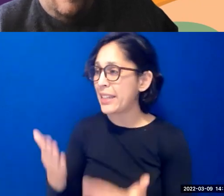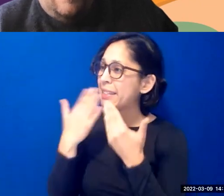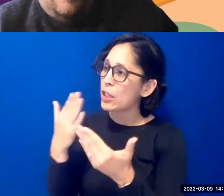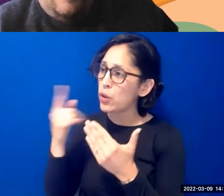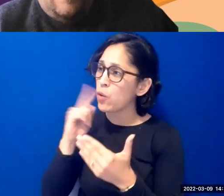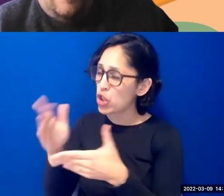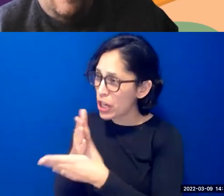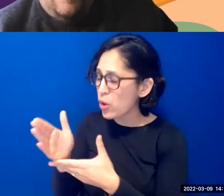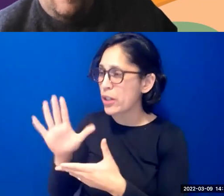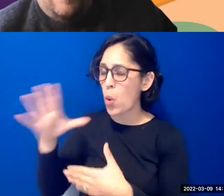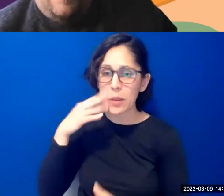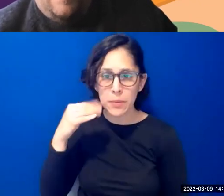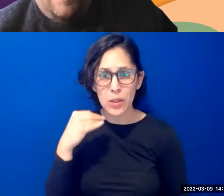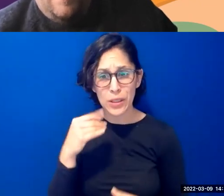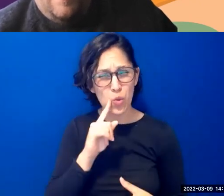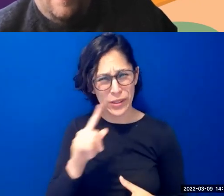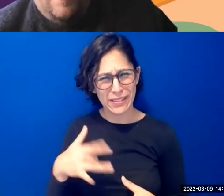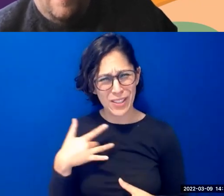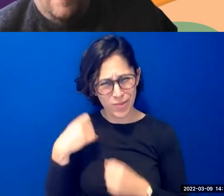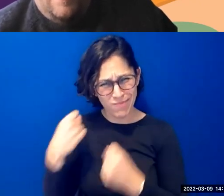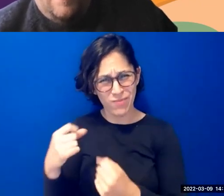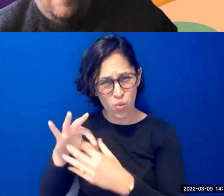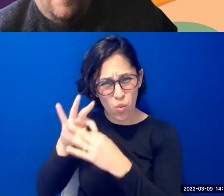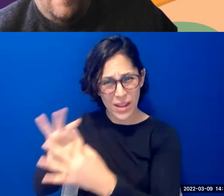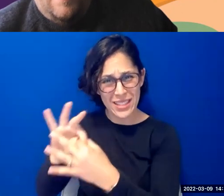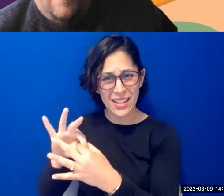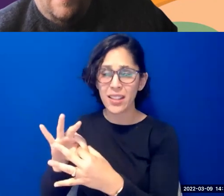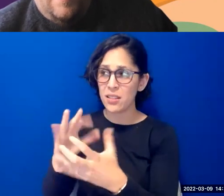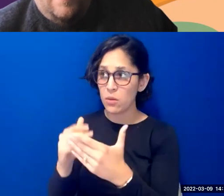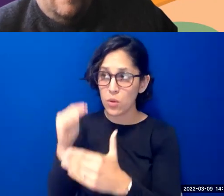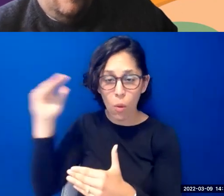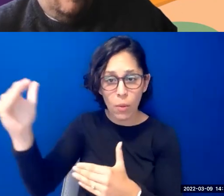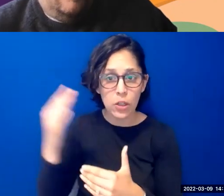Aurora Chang: It you know it just resonates with me so much even now.